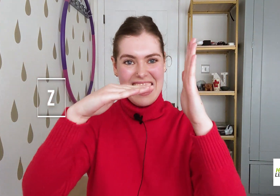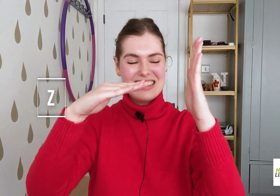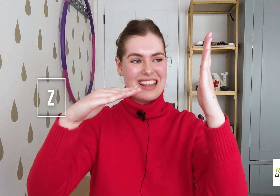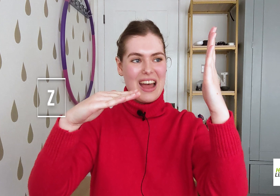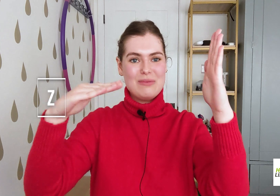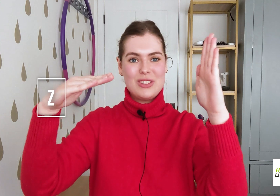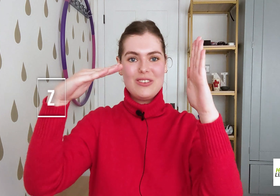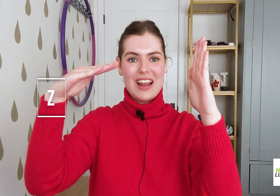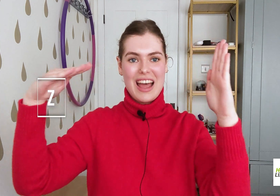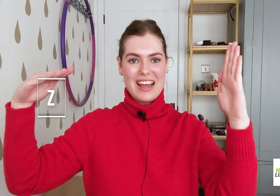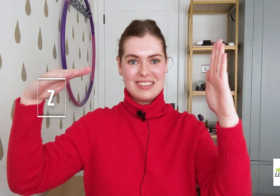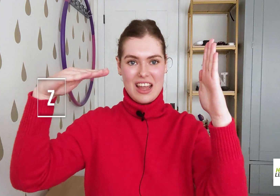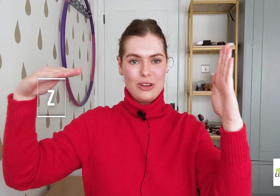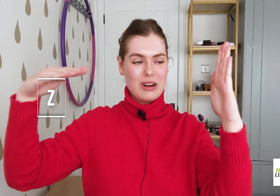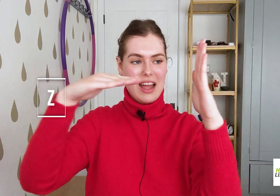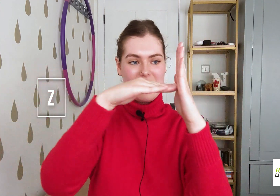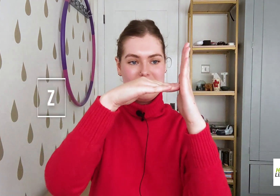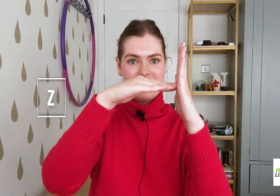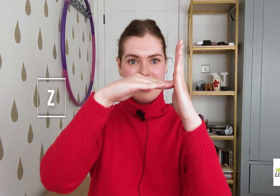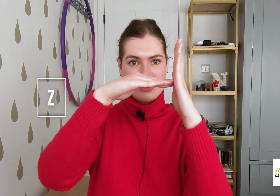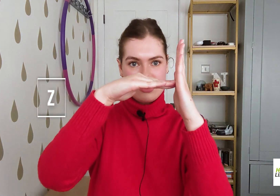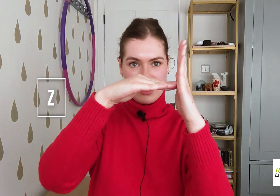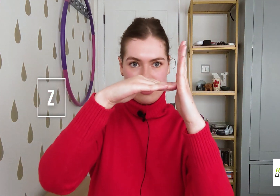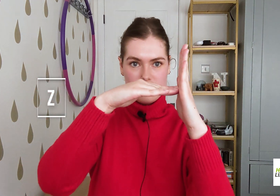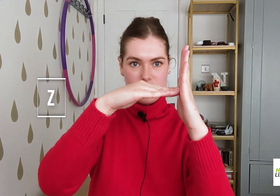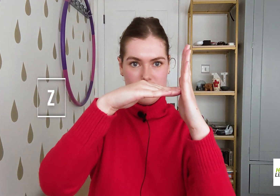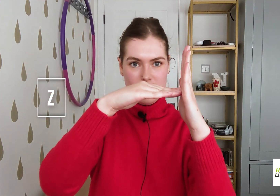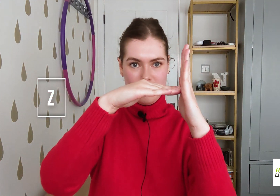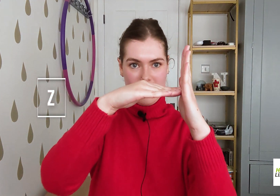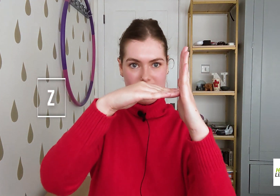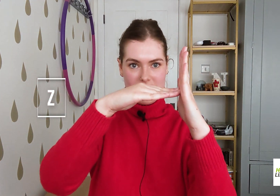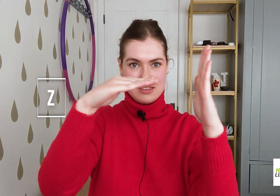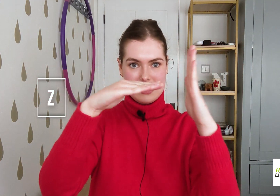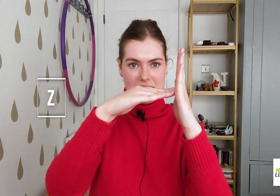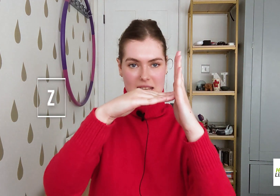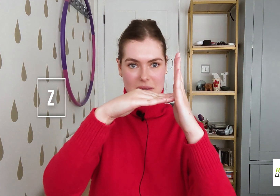It's two flat hands and your right hand straight onto your left hand, “Z”.